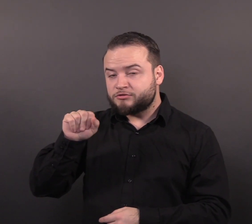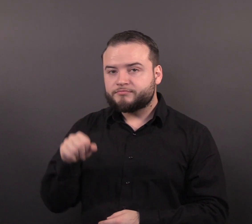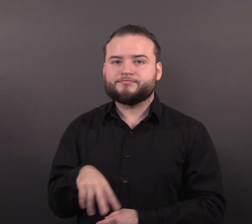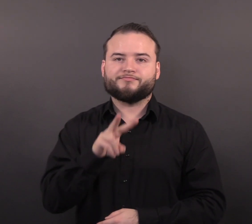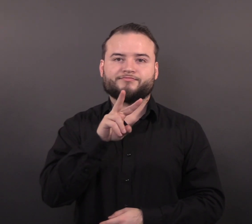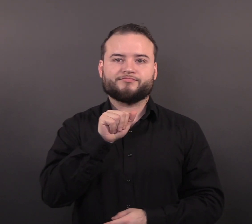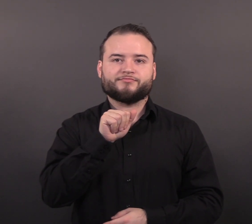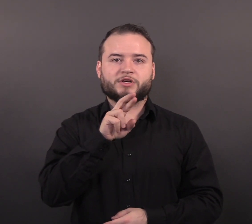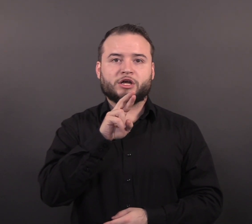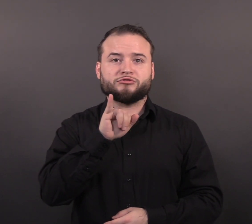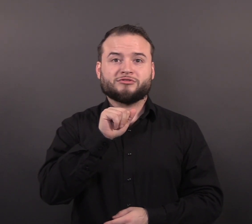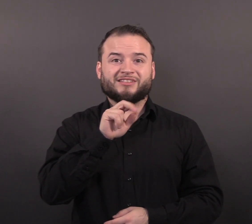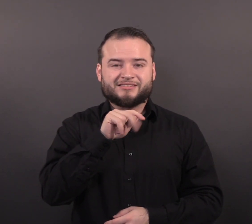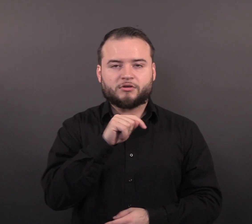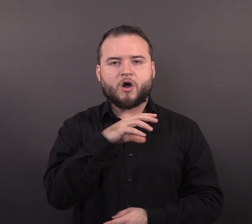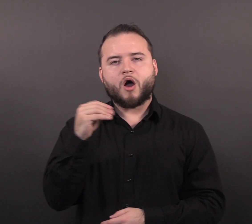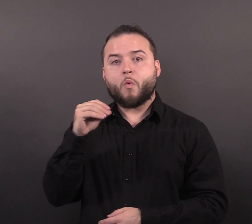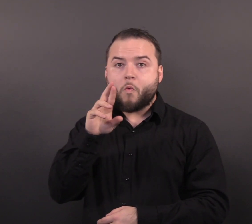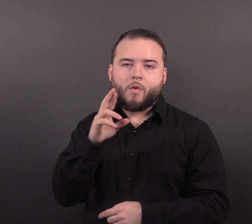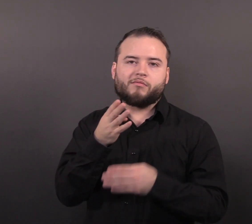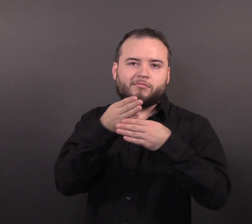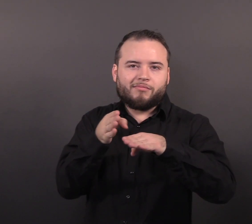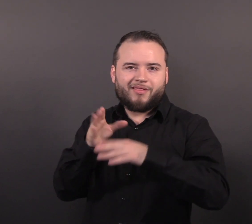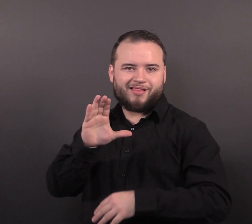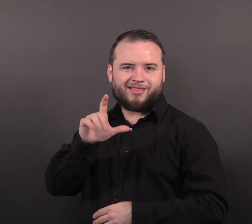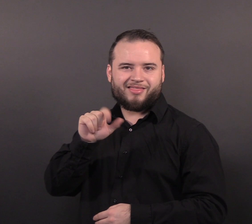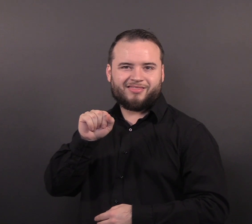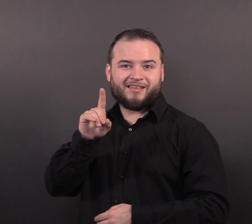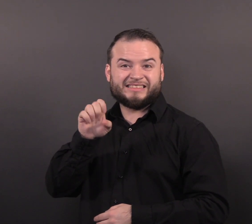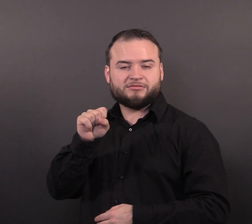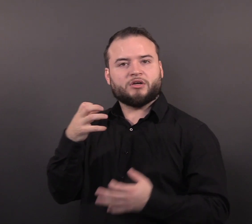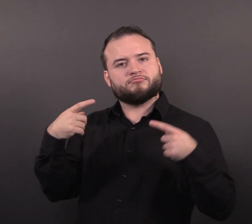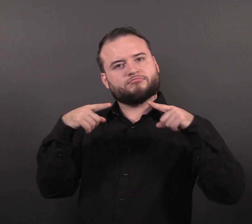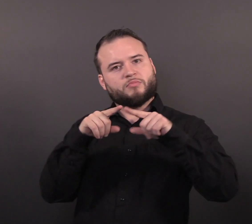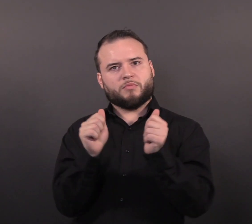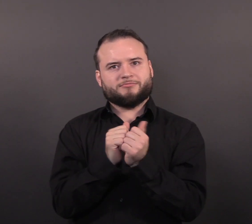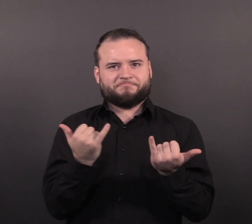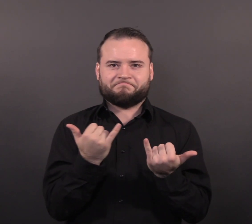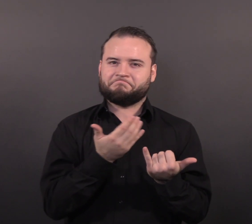virus and variants – or clades – with current best practices.